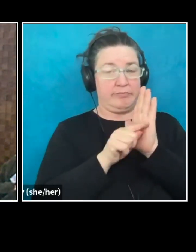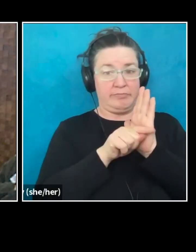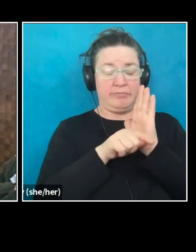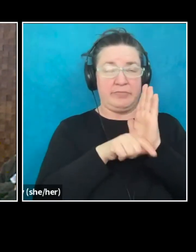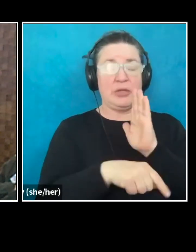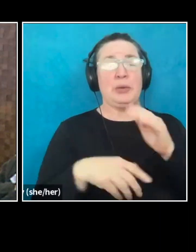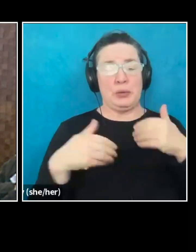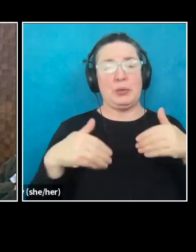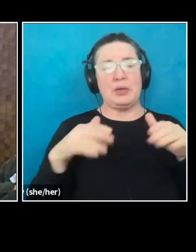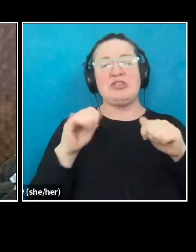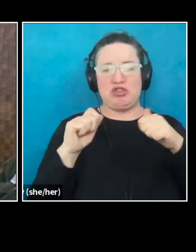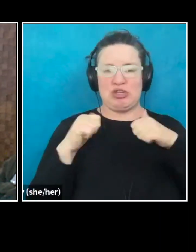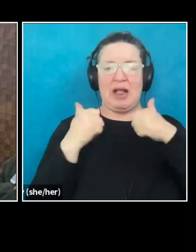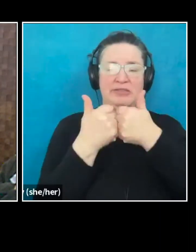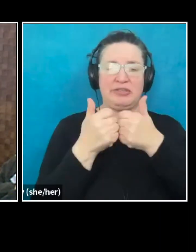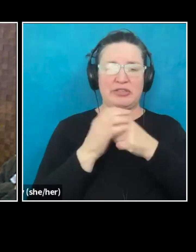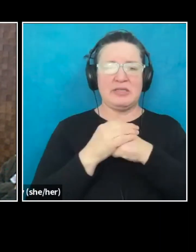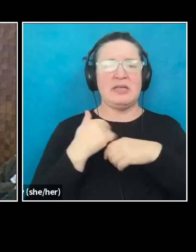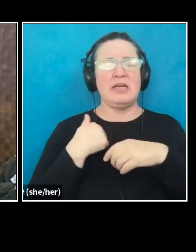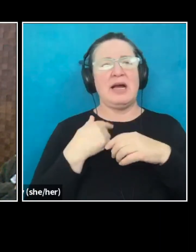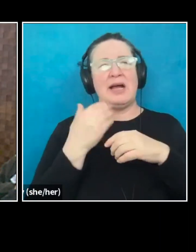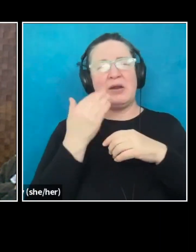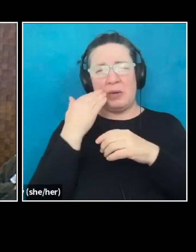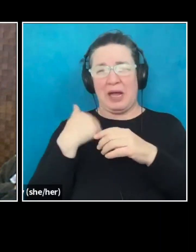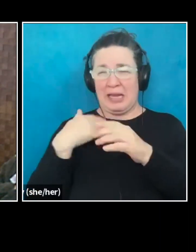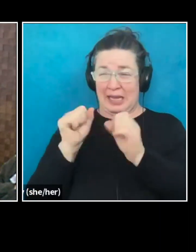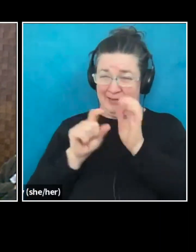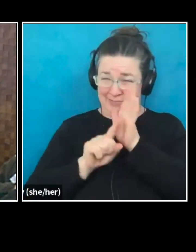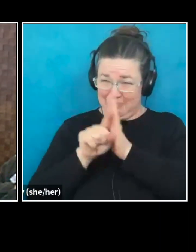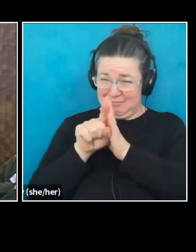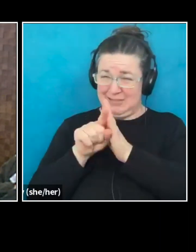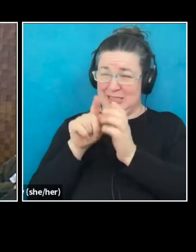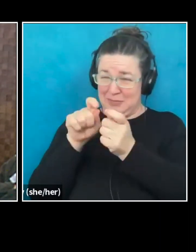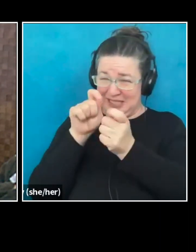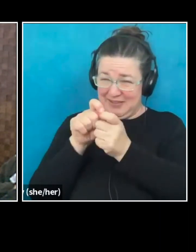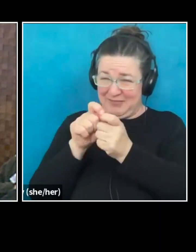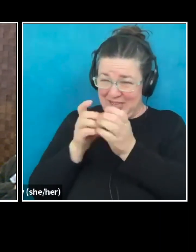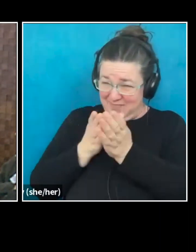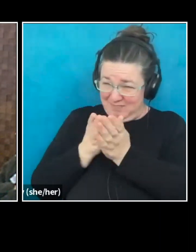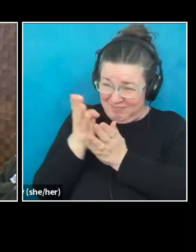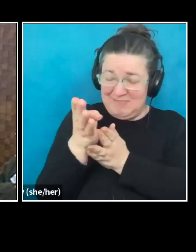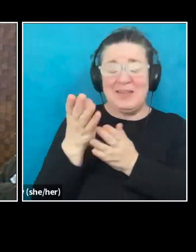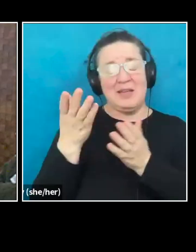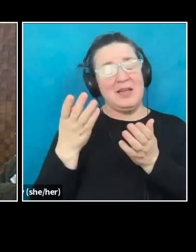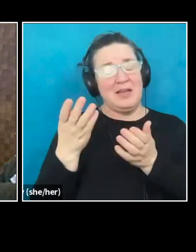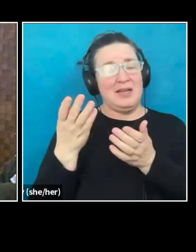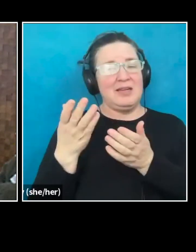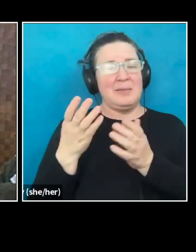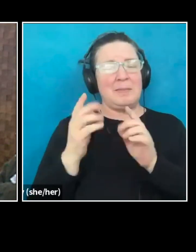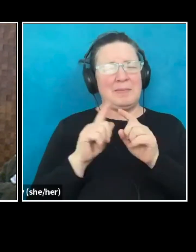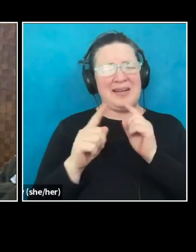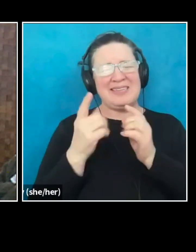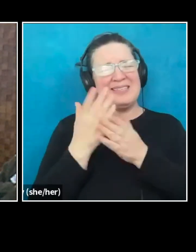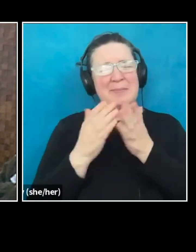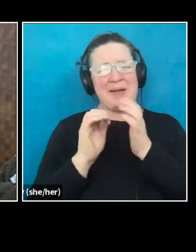can speak to this pathway specifically. So, either like some way of clustering the quests in a way